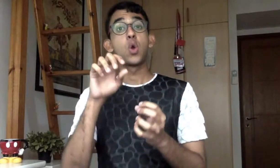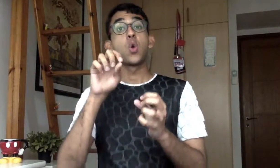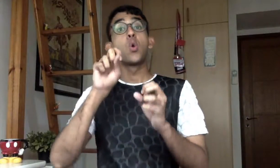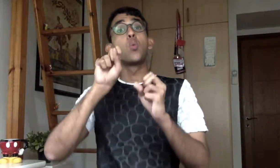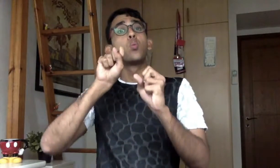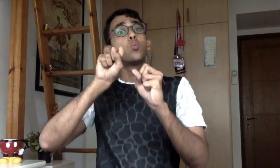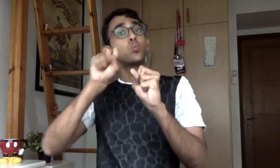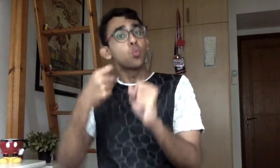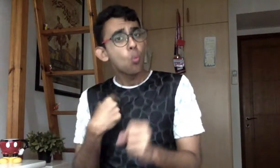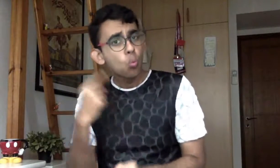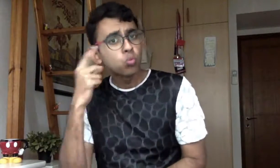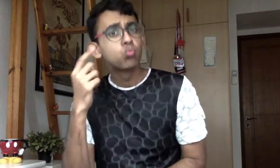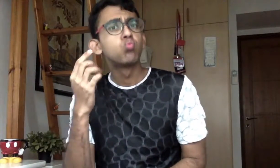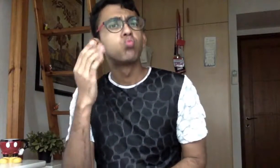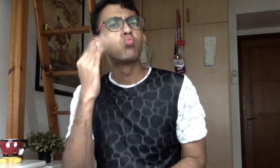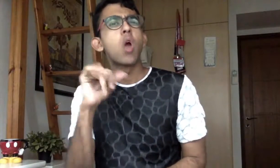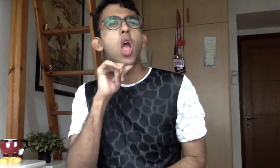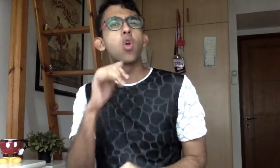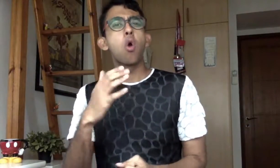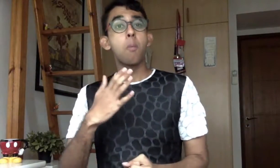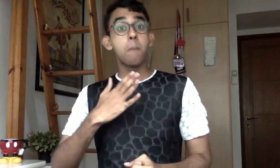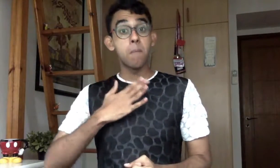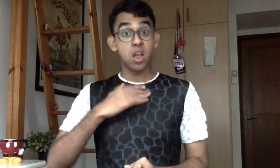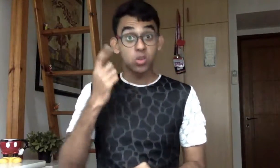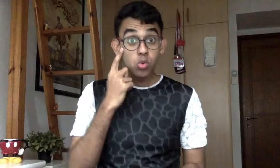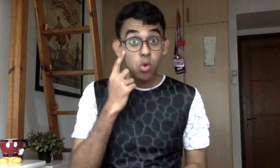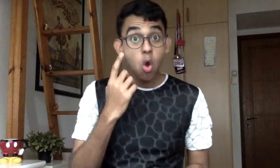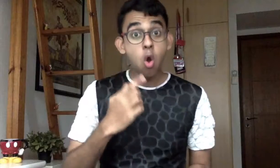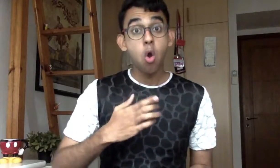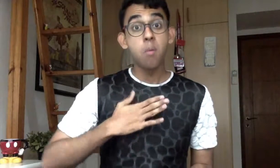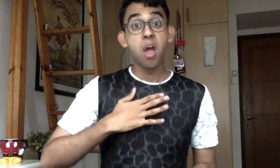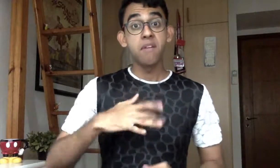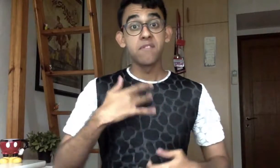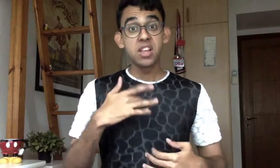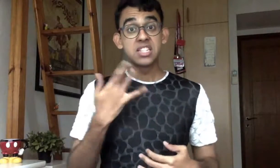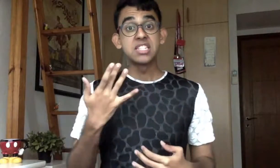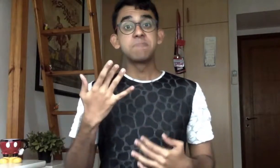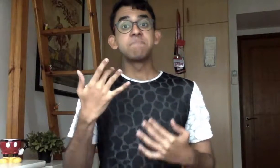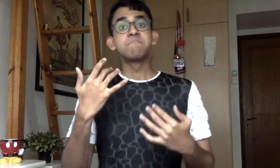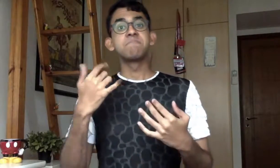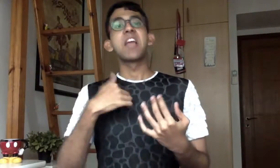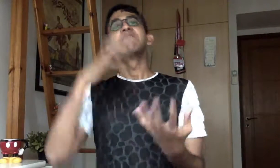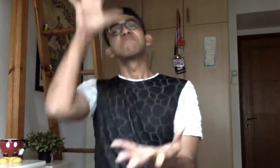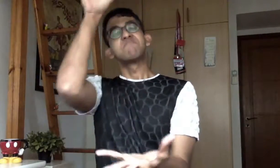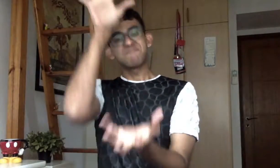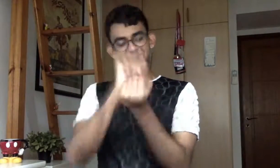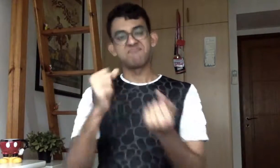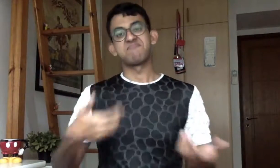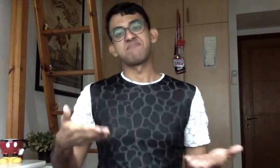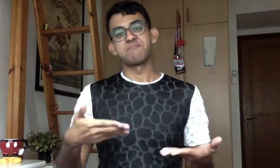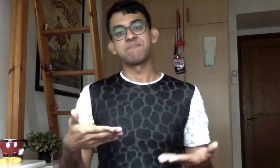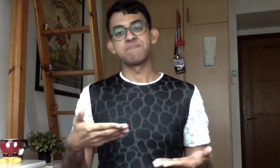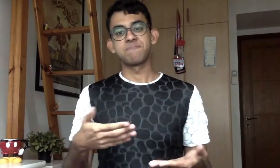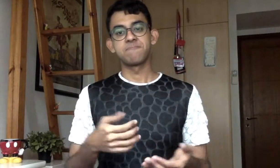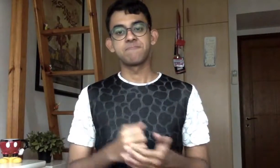So I thought why not just summarise my thoughts and feelings here?